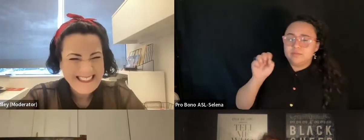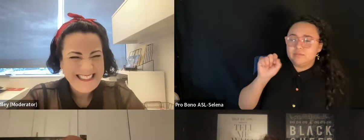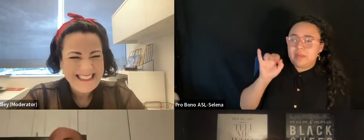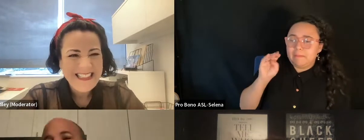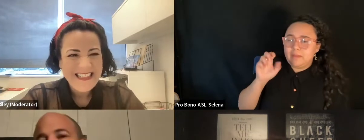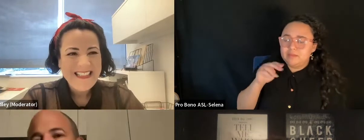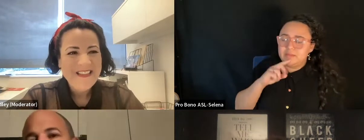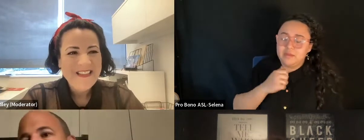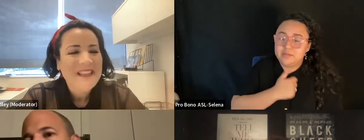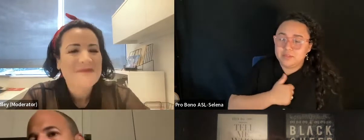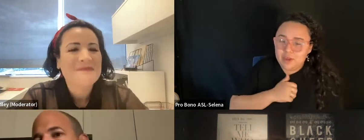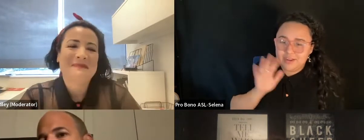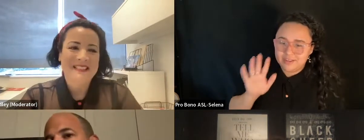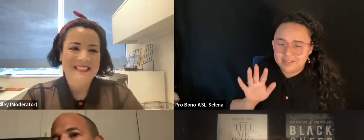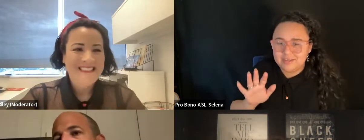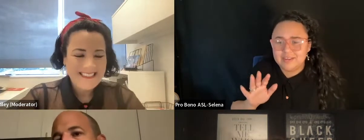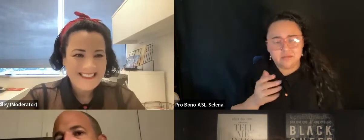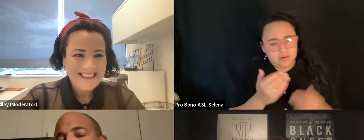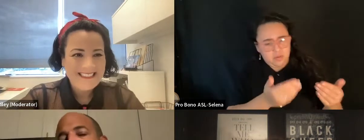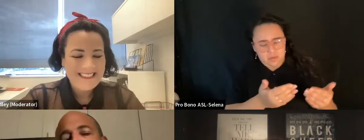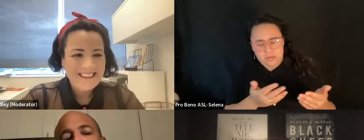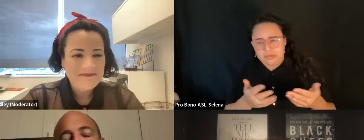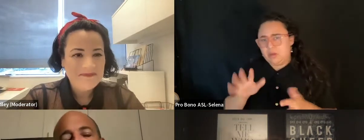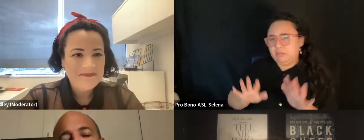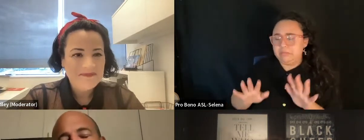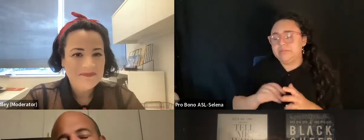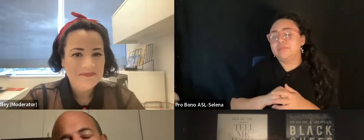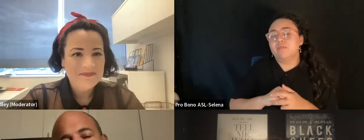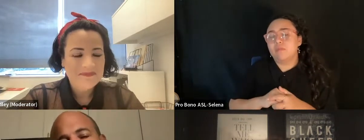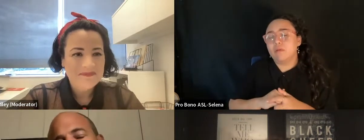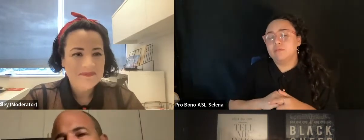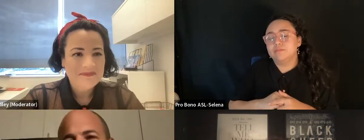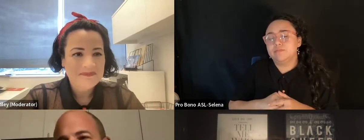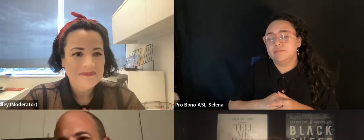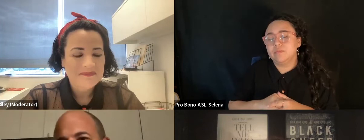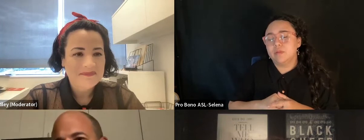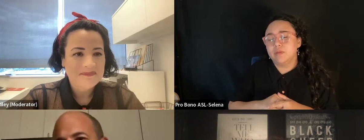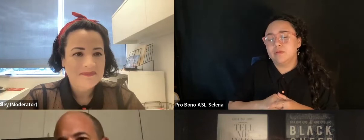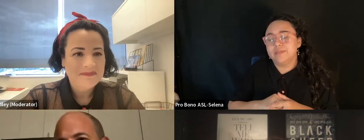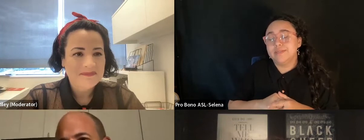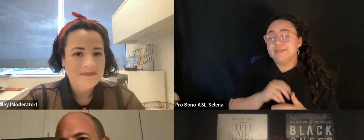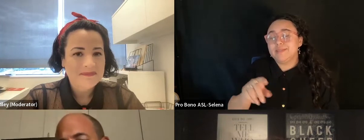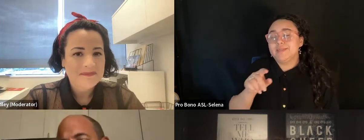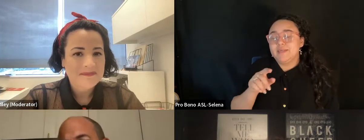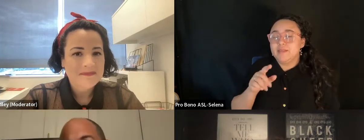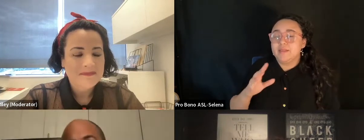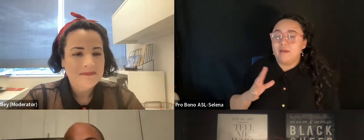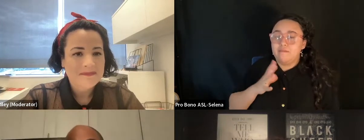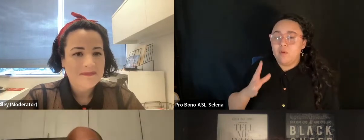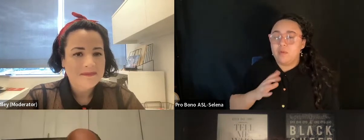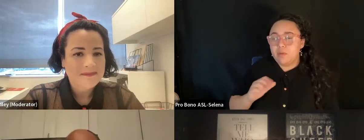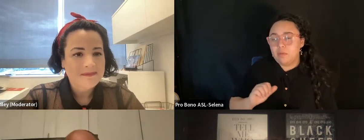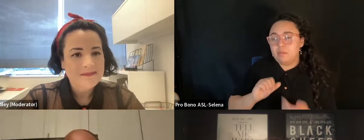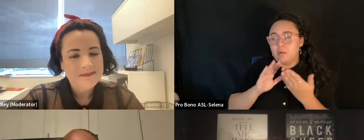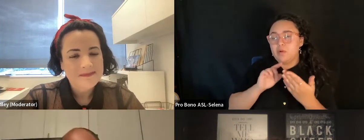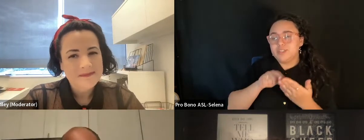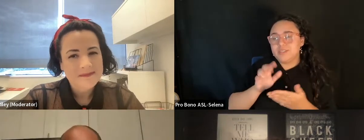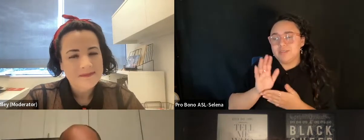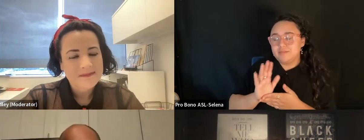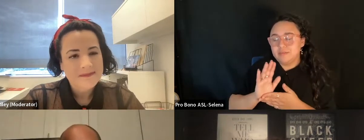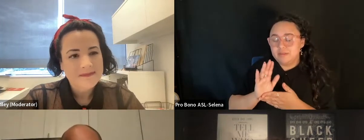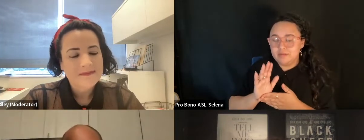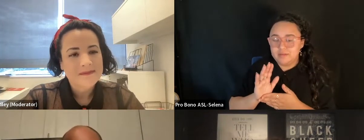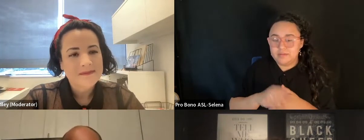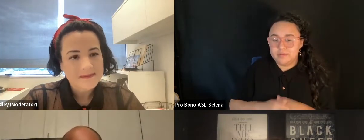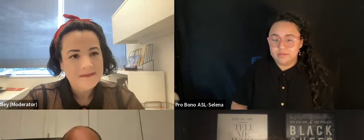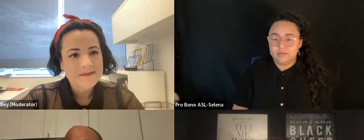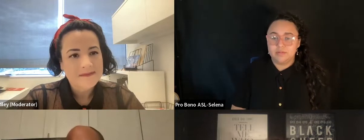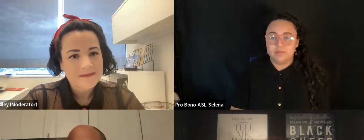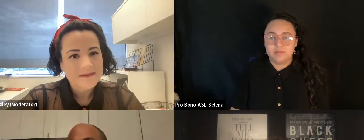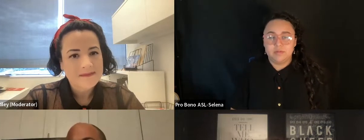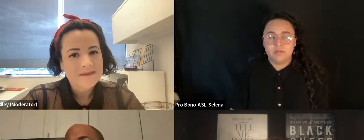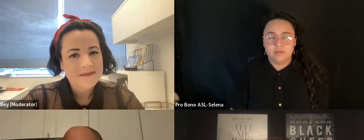The sort of formal approach of the film and sort of taking this sort of exclusively